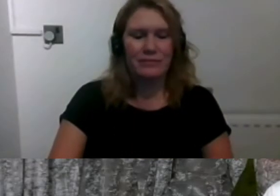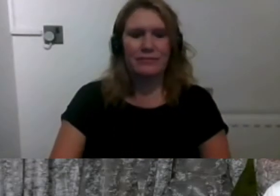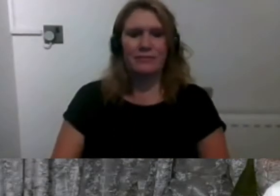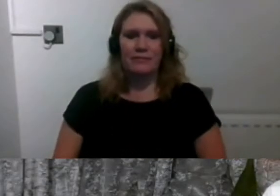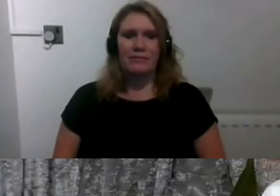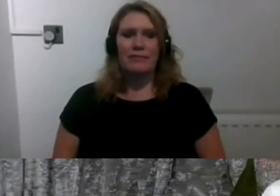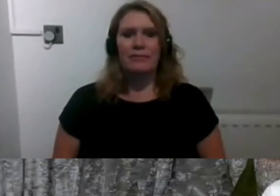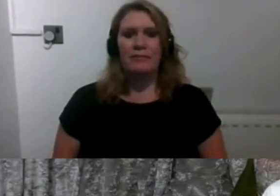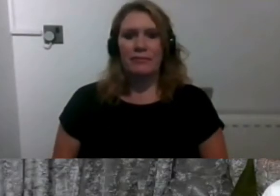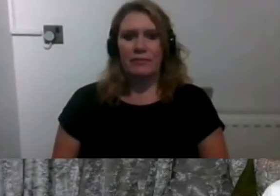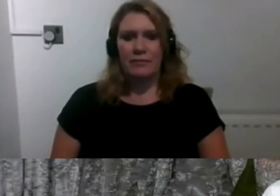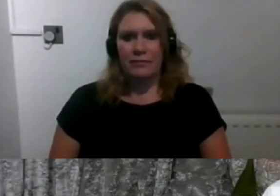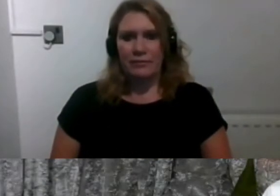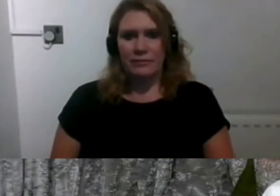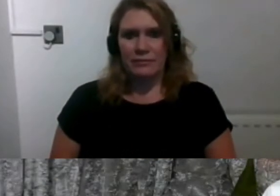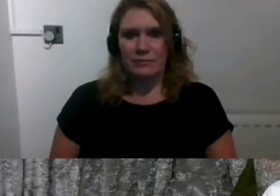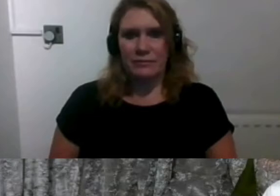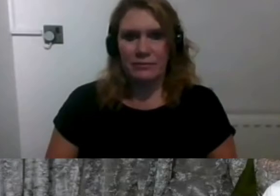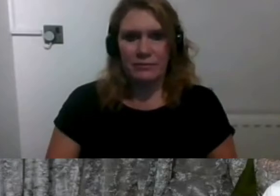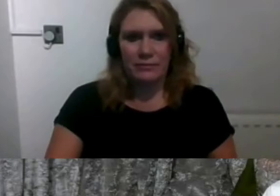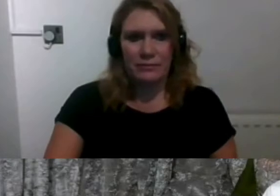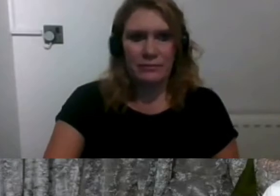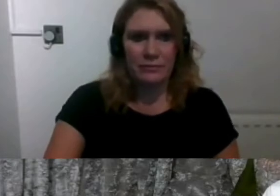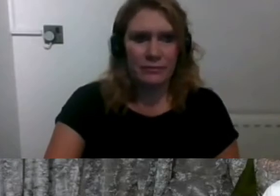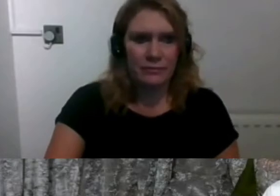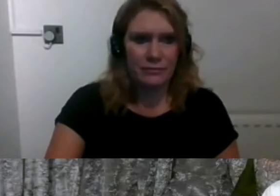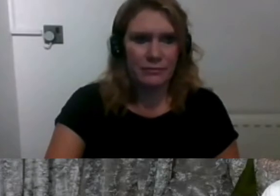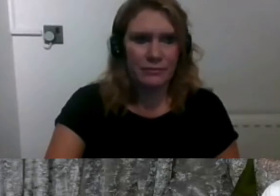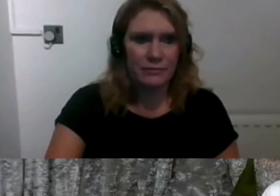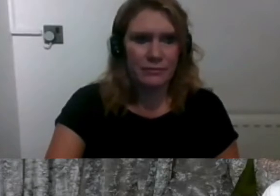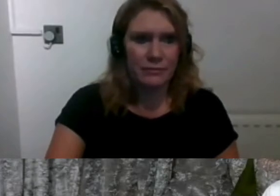meet Sahera. For anybody who has not met